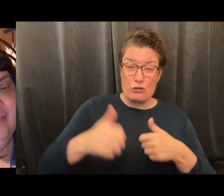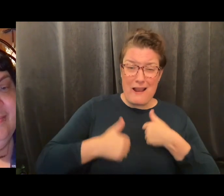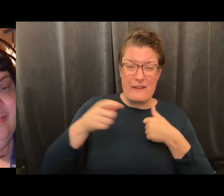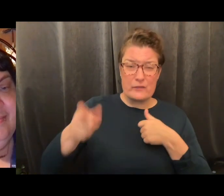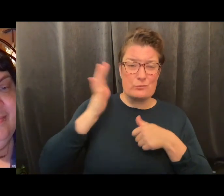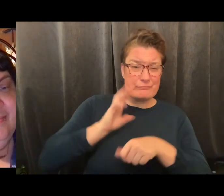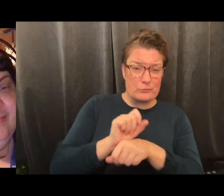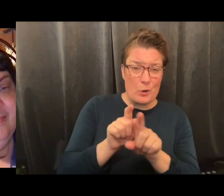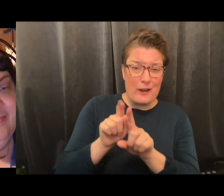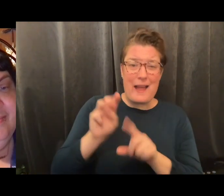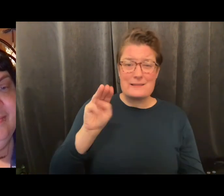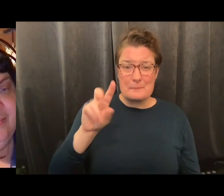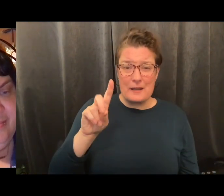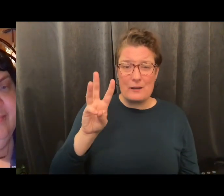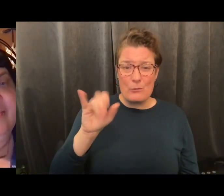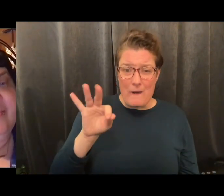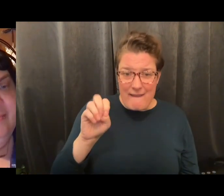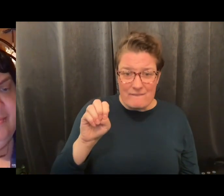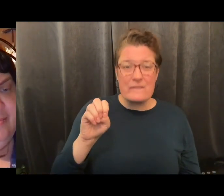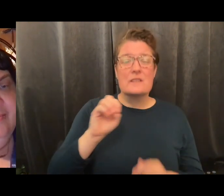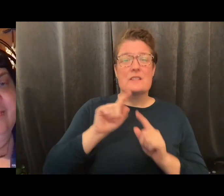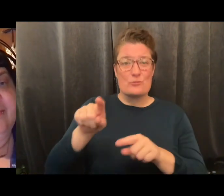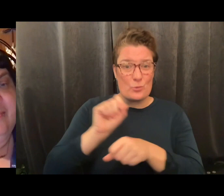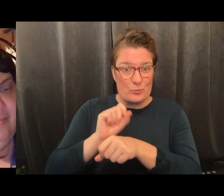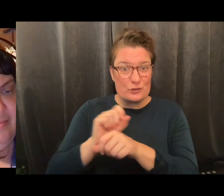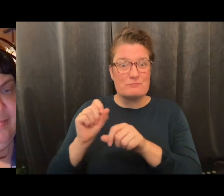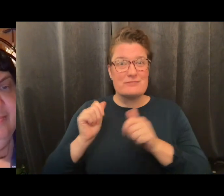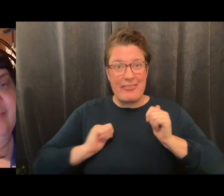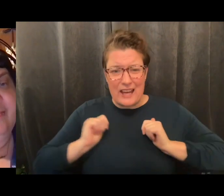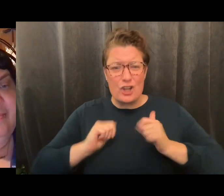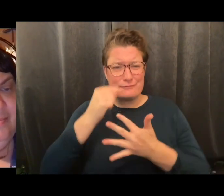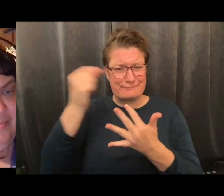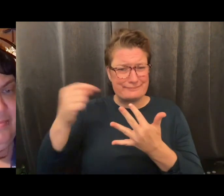You've like done so many things. Melissa: I'm still a theater person. Rebekah: Yeah.